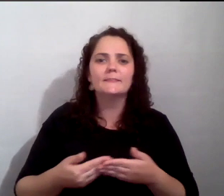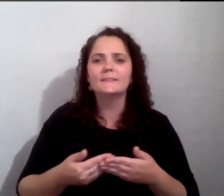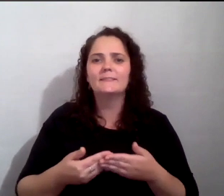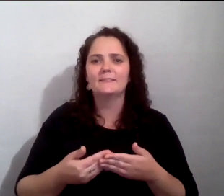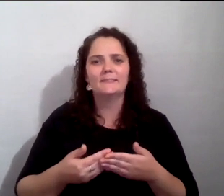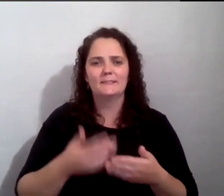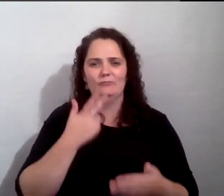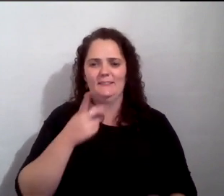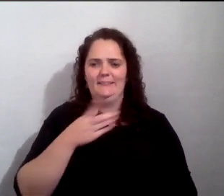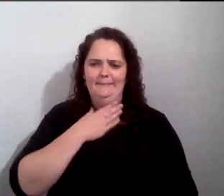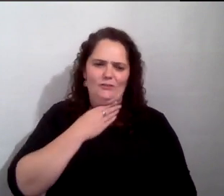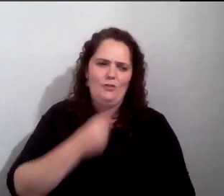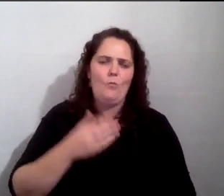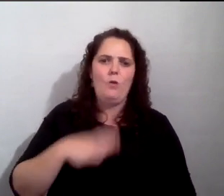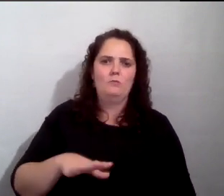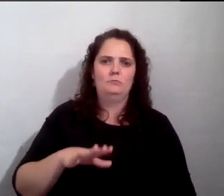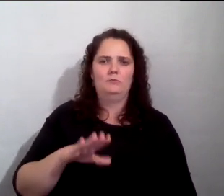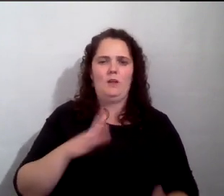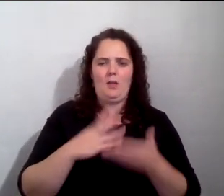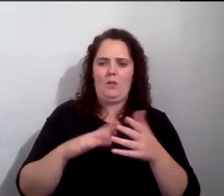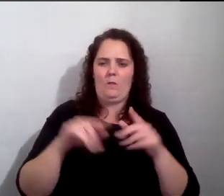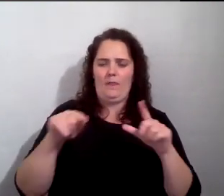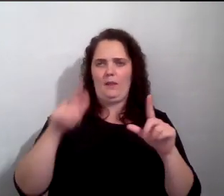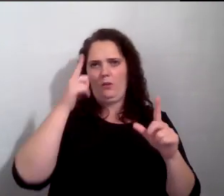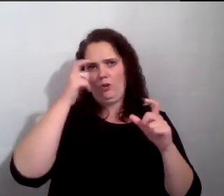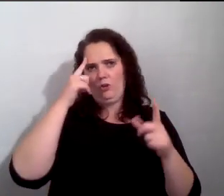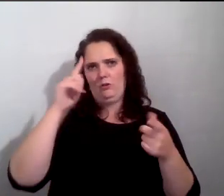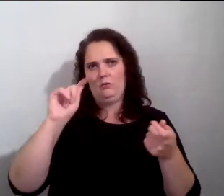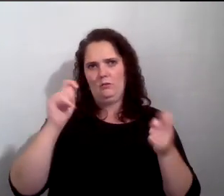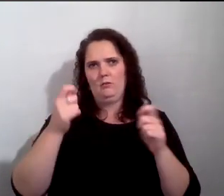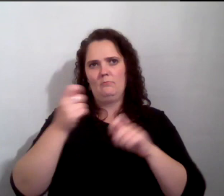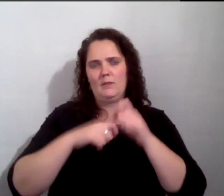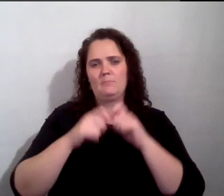look like if it were a painting? And then the concrete images start to be sort of